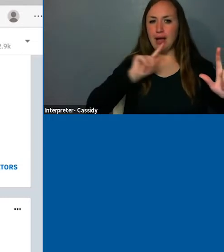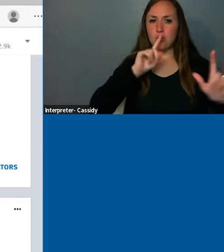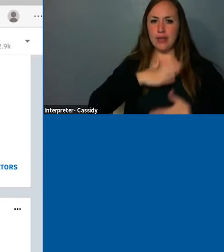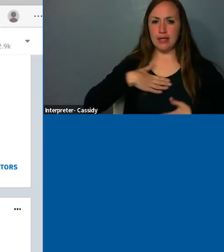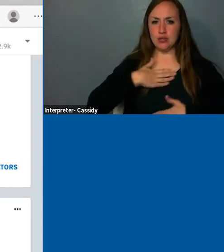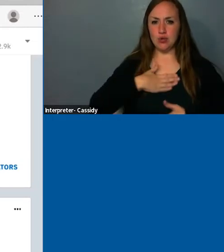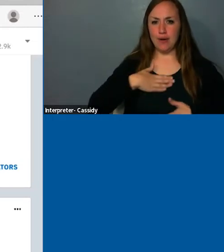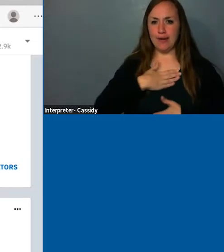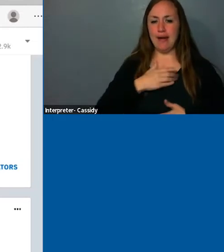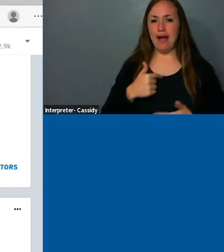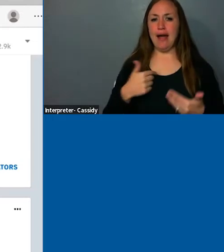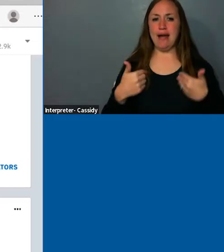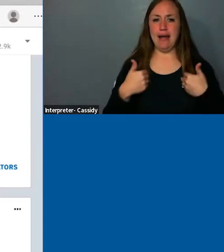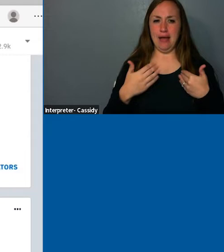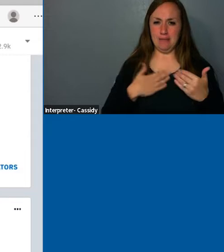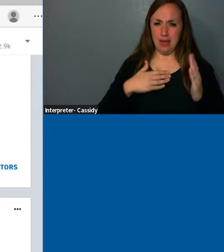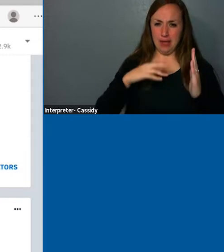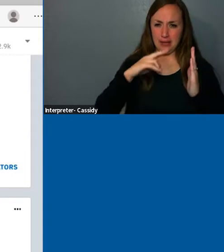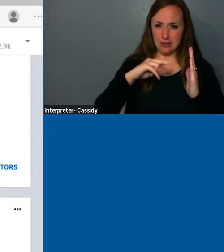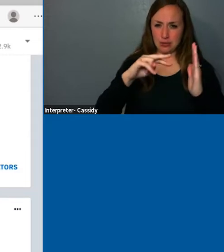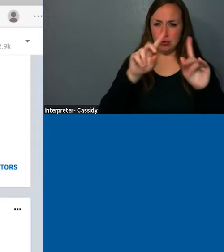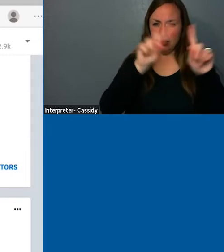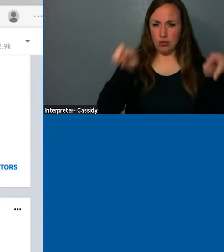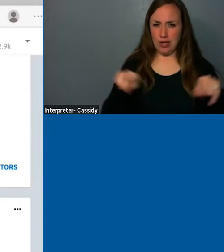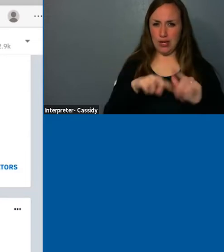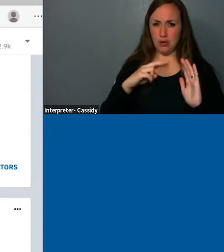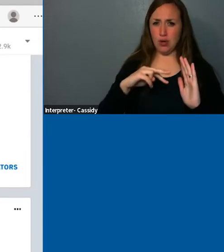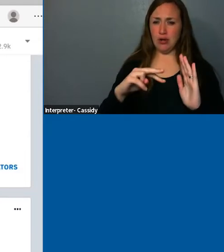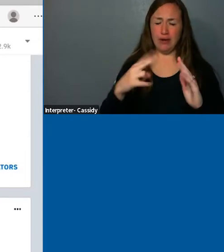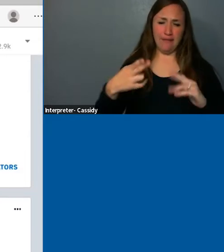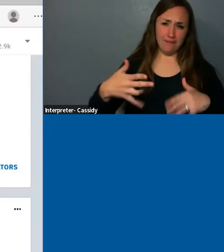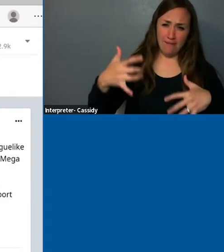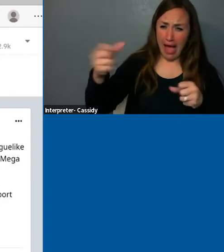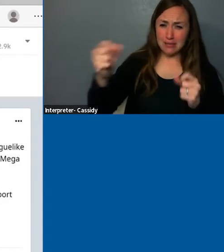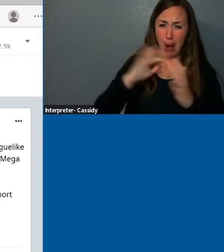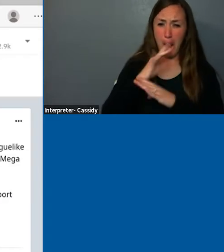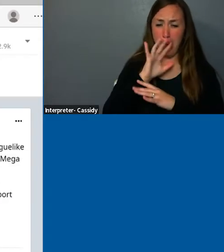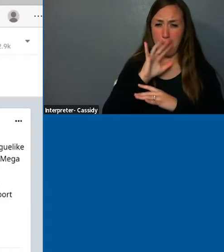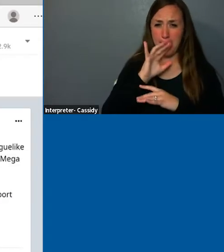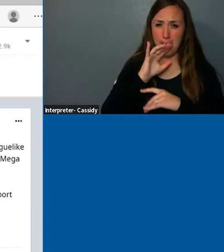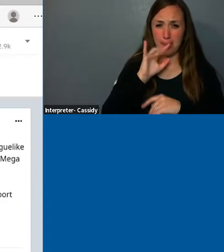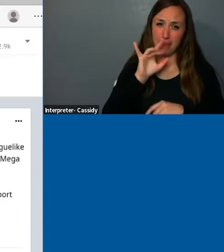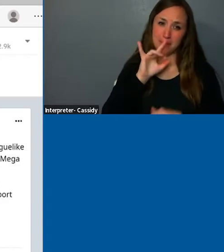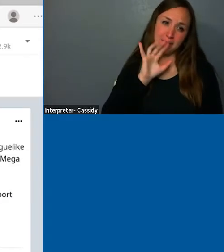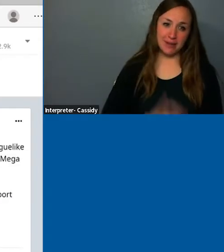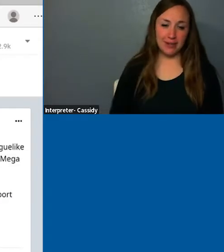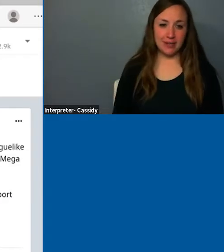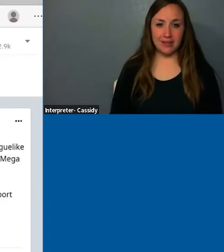I have my screen reader going at an extremely high rate of speed. (screen reader speaks quickly)